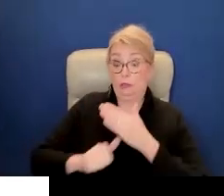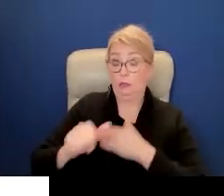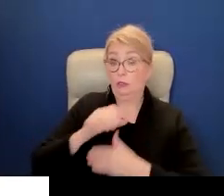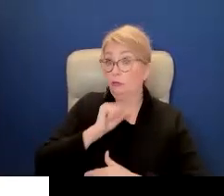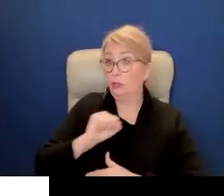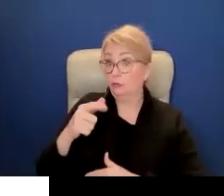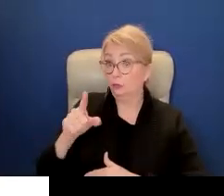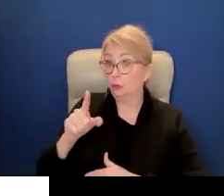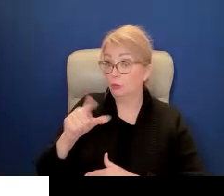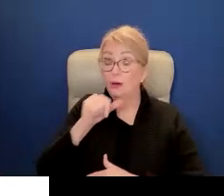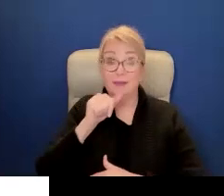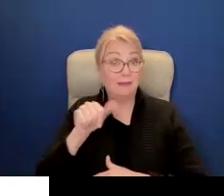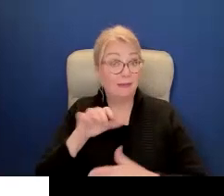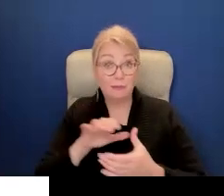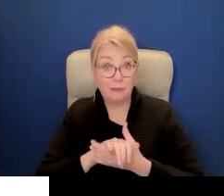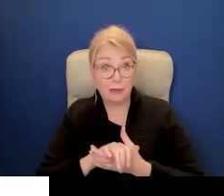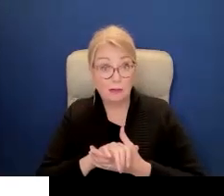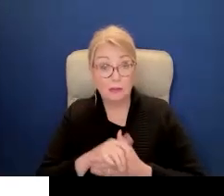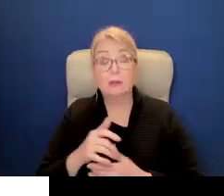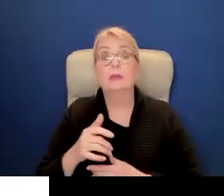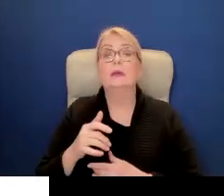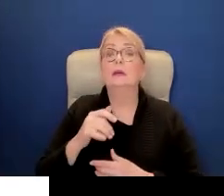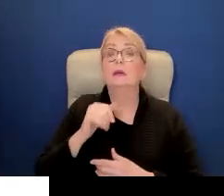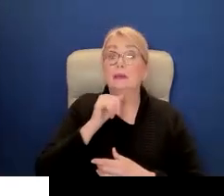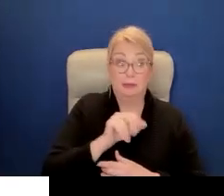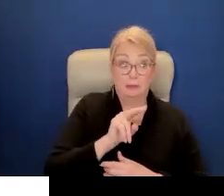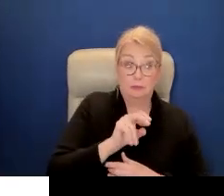citizen, I am an immediate relative. Okay.